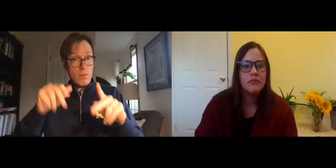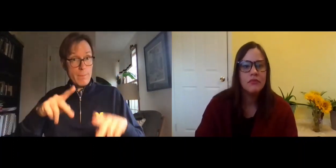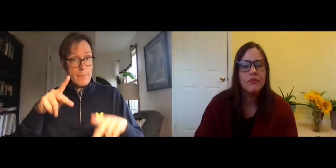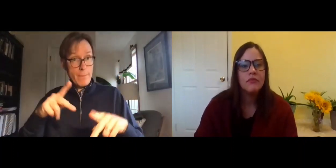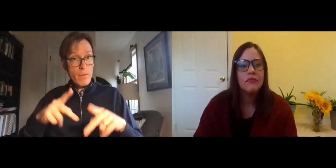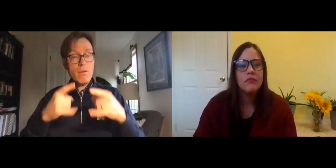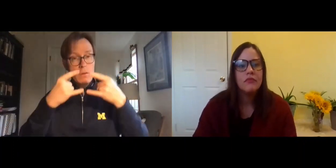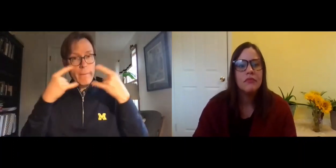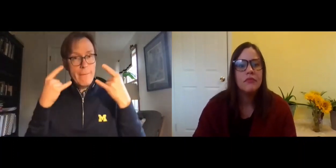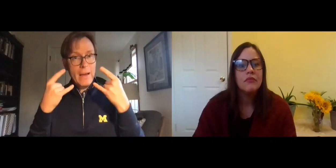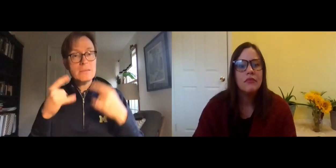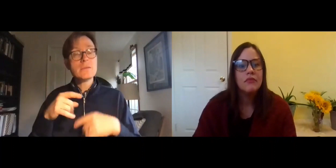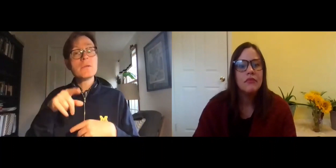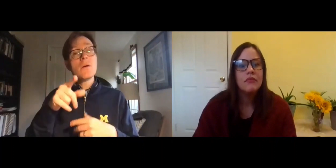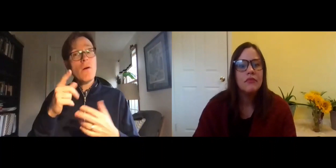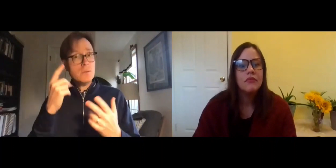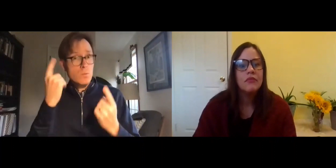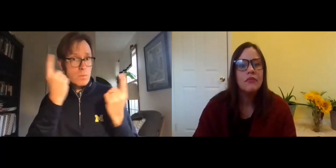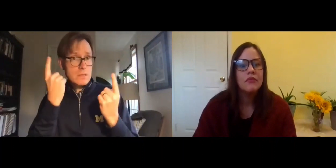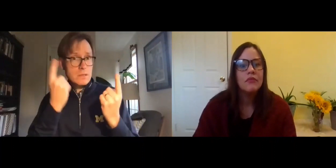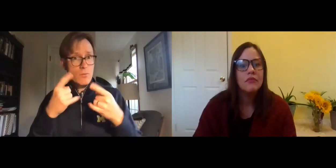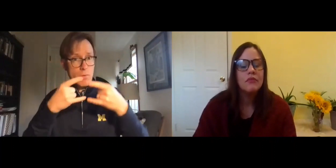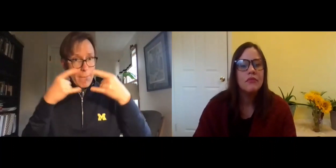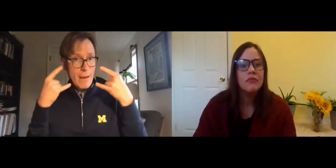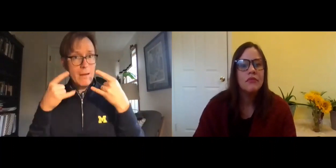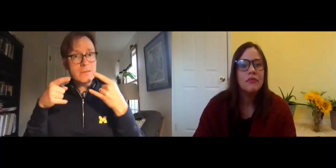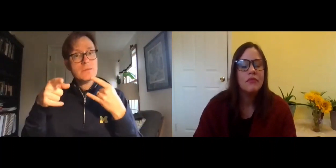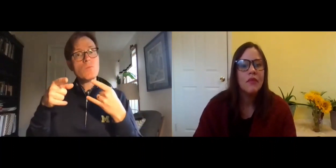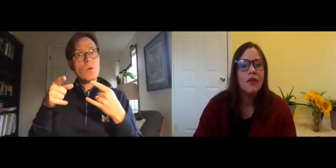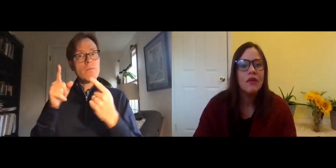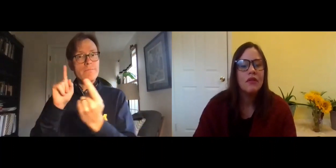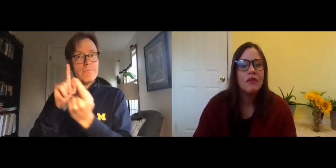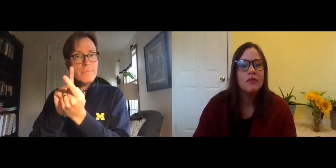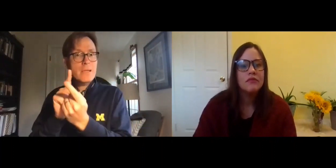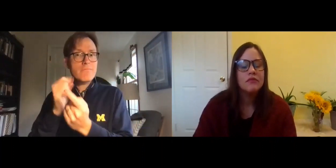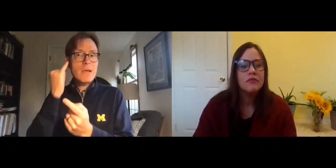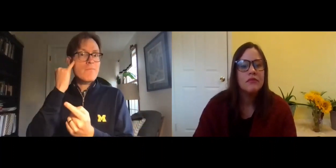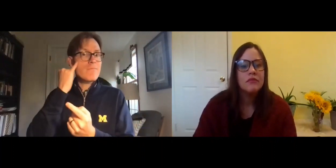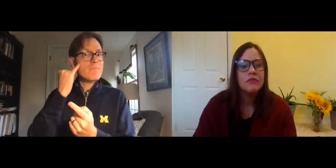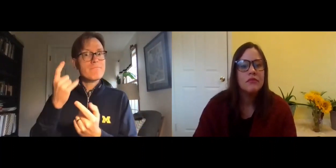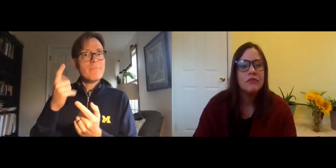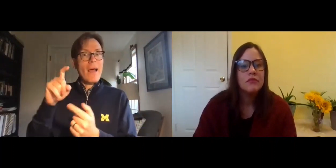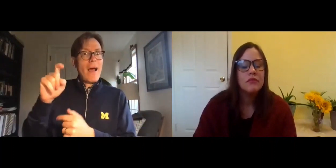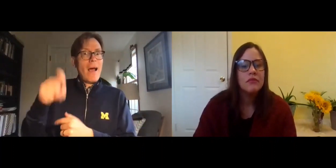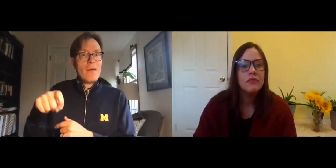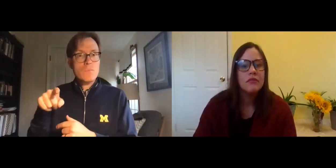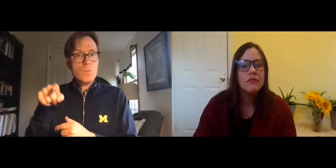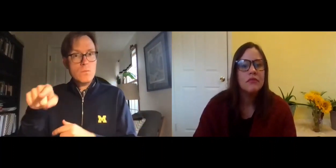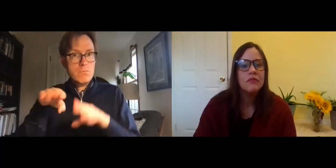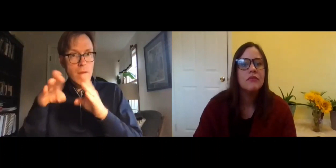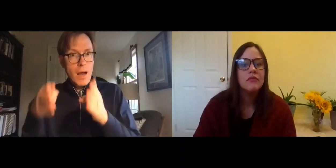And if you're gathering with other people, wear a mask.